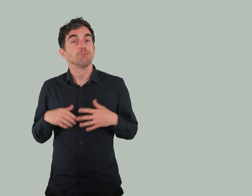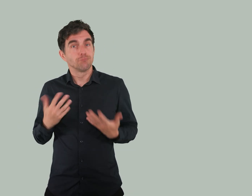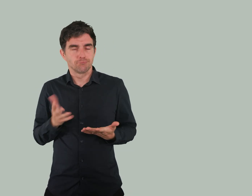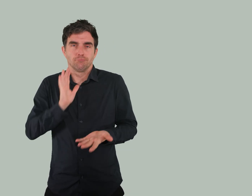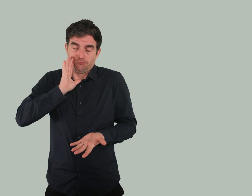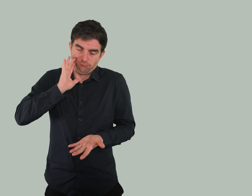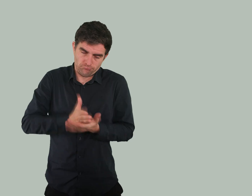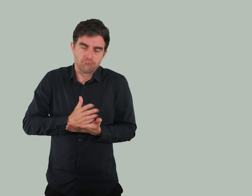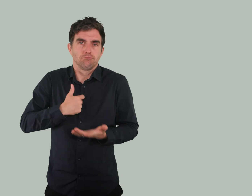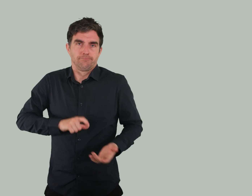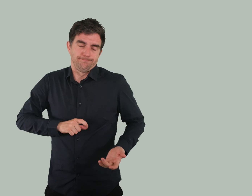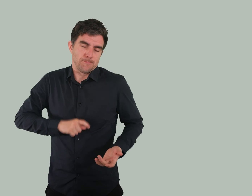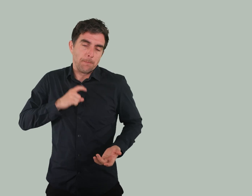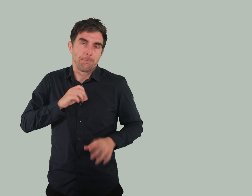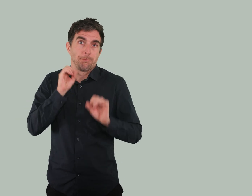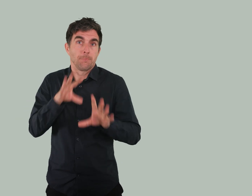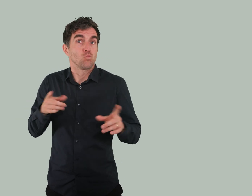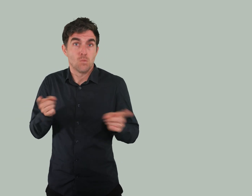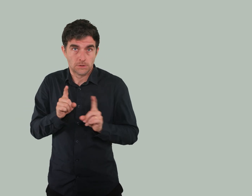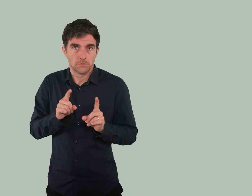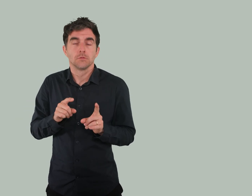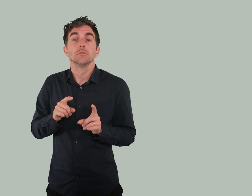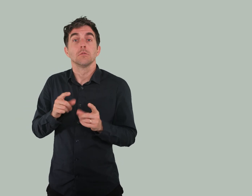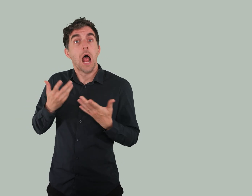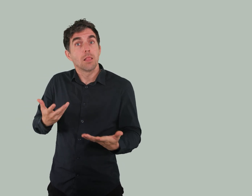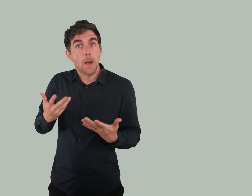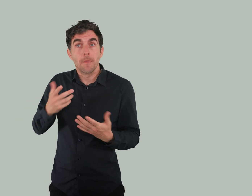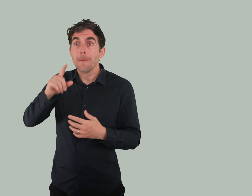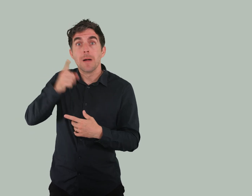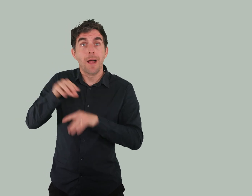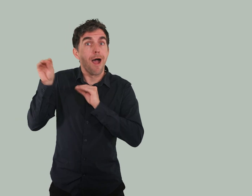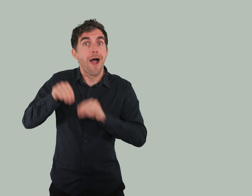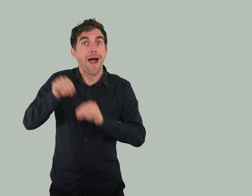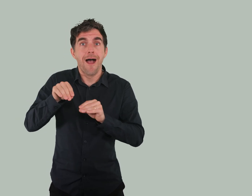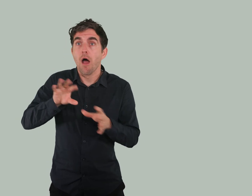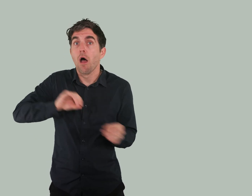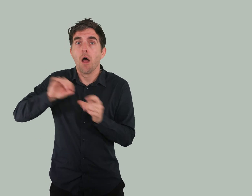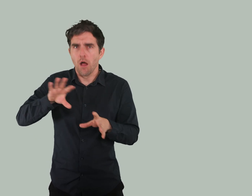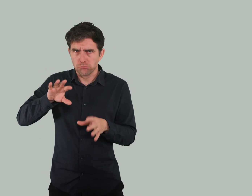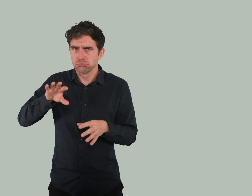281. What can be said with greater confidence is that net migration